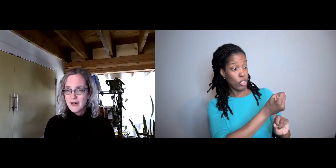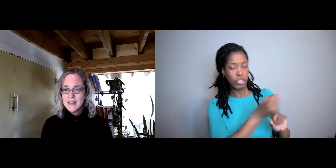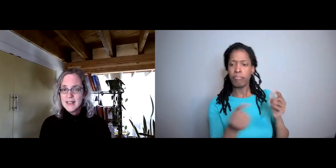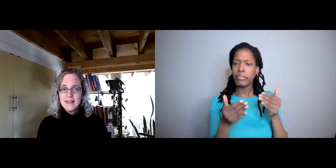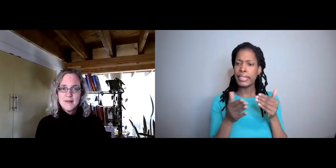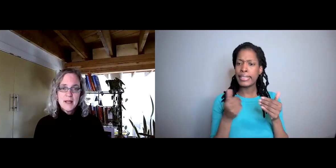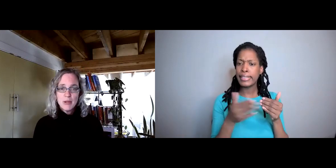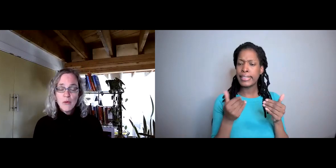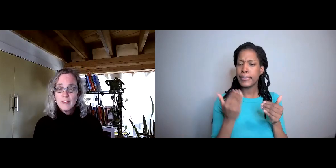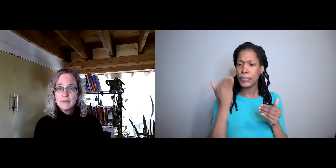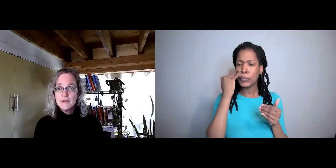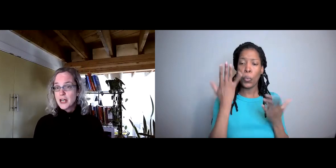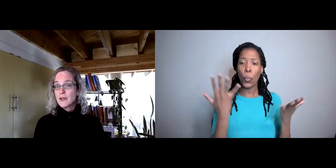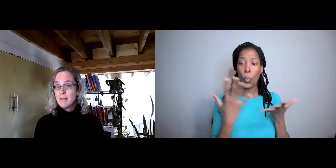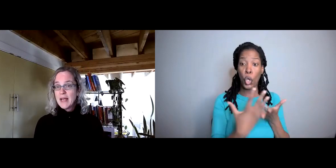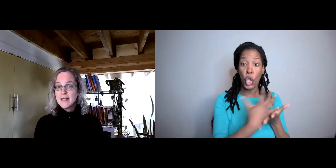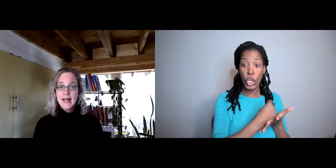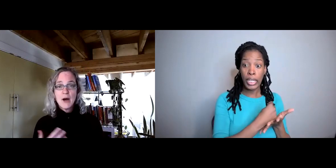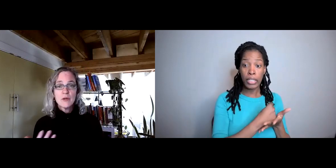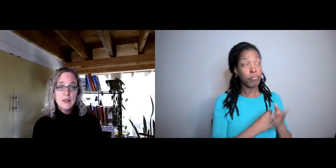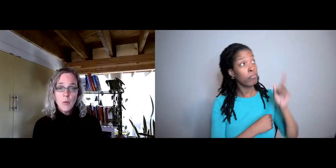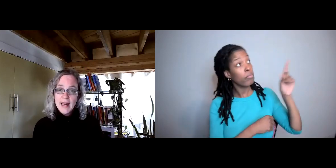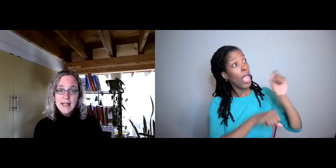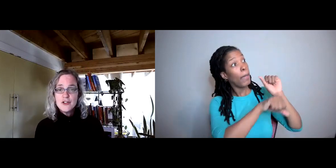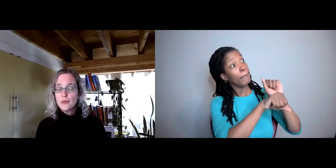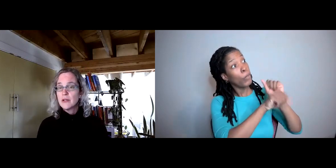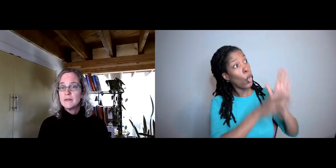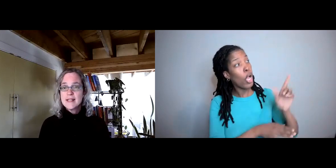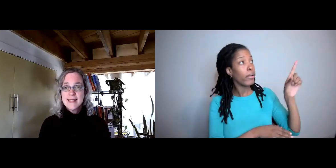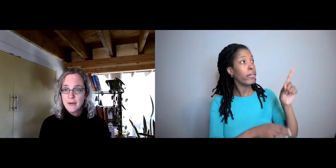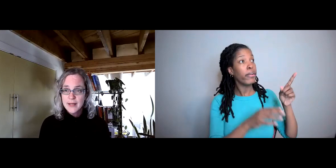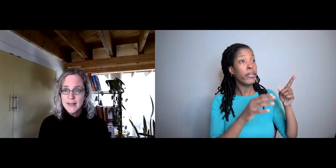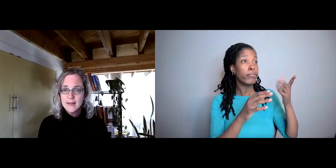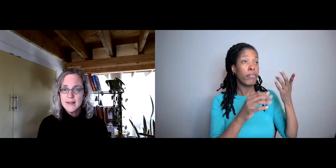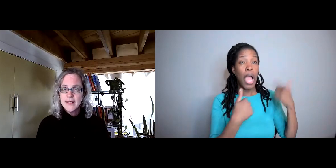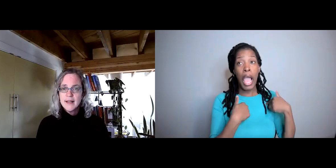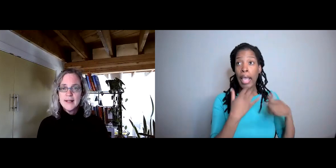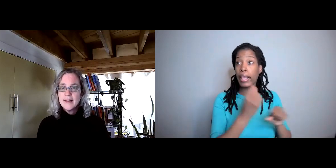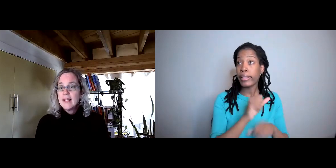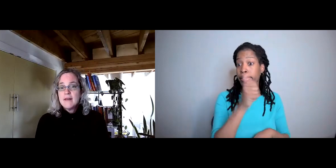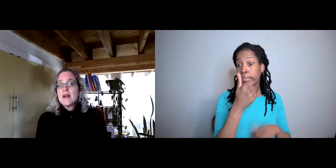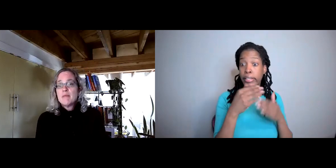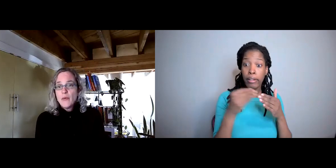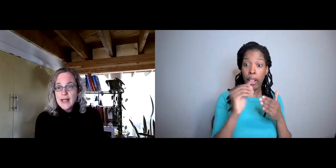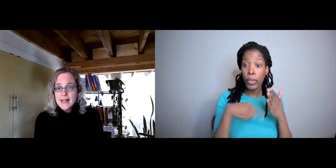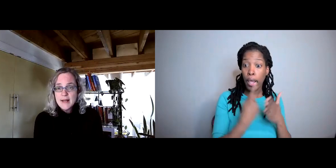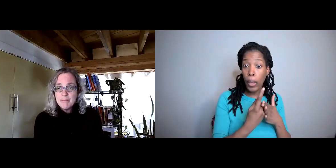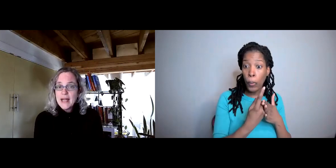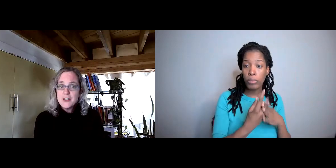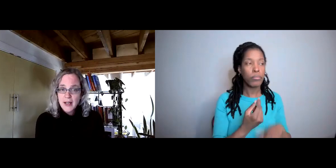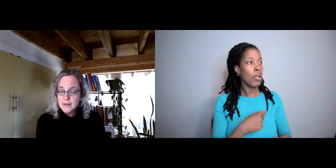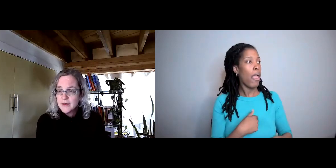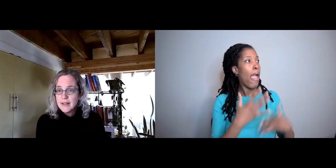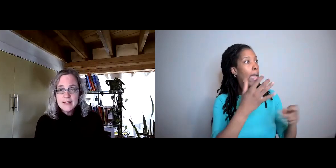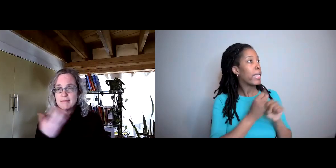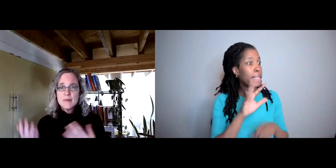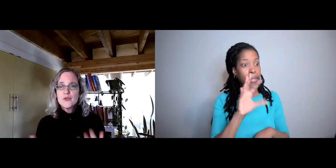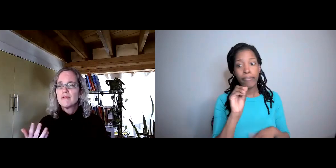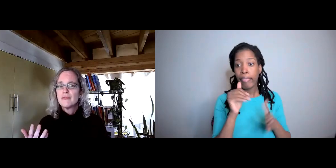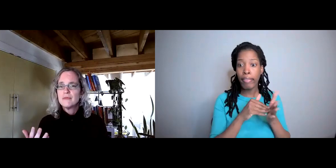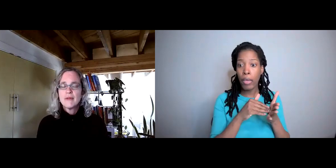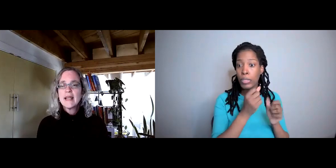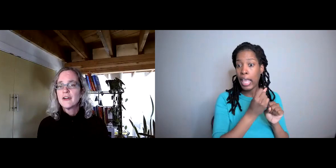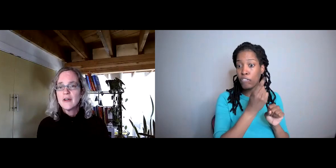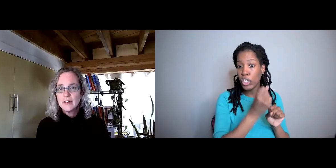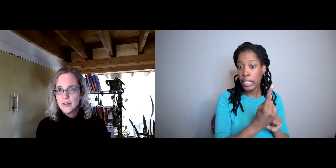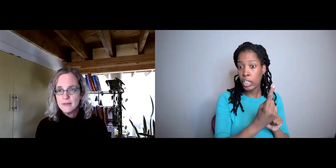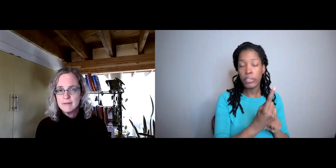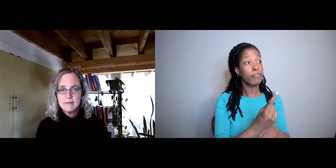The employer generally pays an hourly wage or a salary, and they give their employees a paycheck at some sort of regular interval.